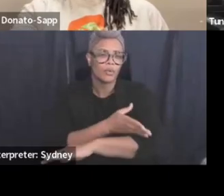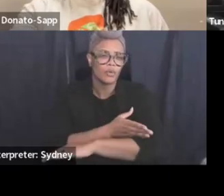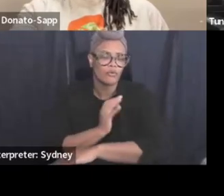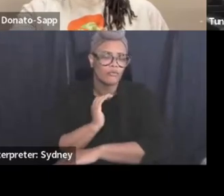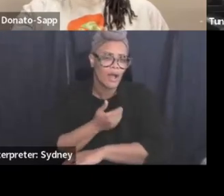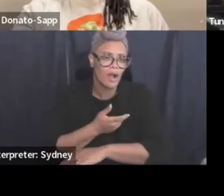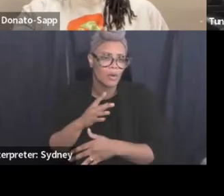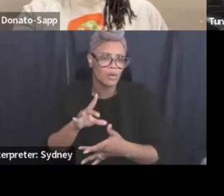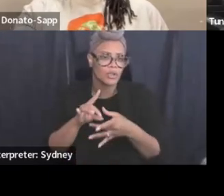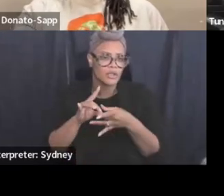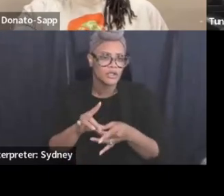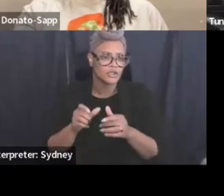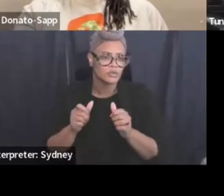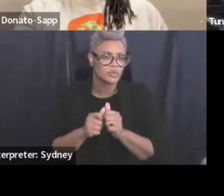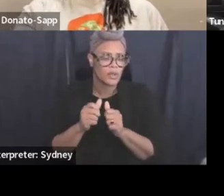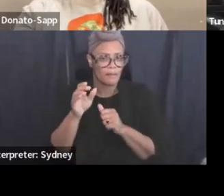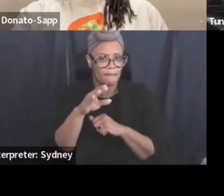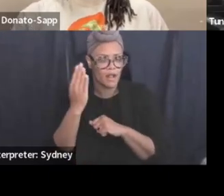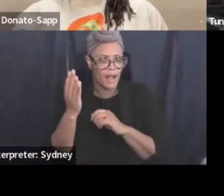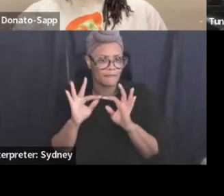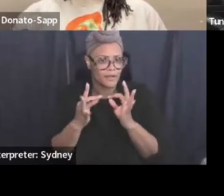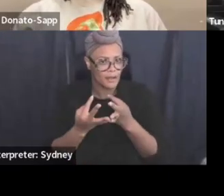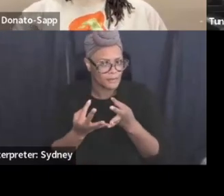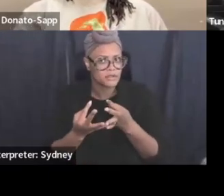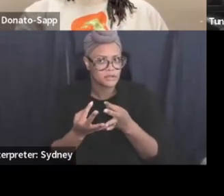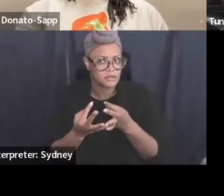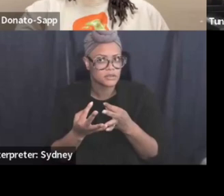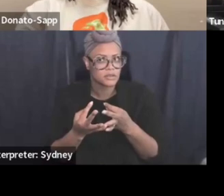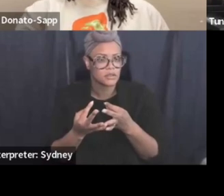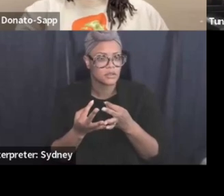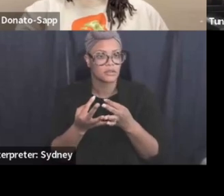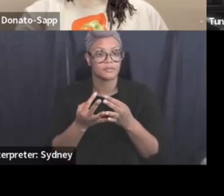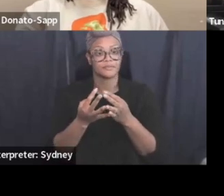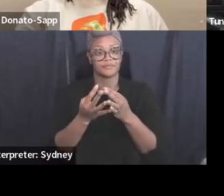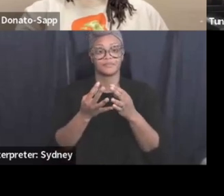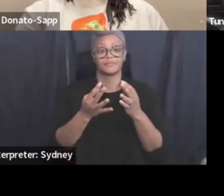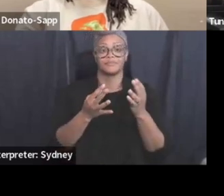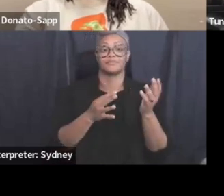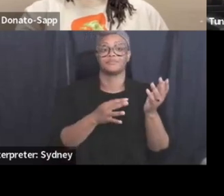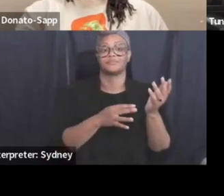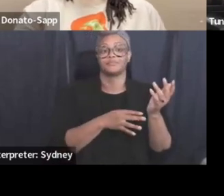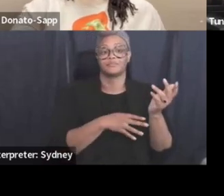It's important if you are um working in schools that you don't recognize this as just something